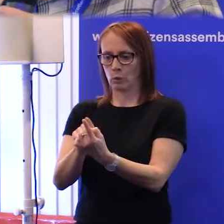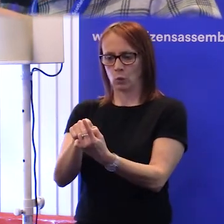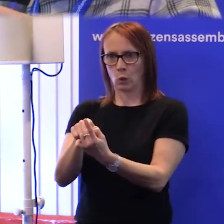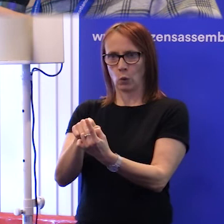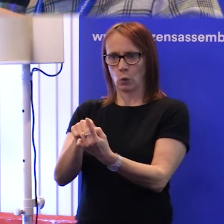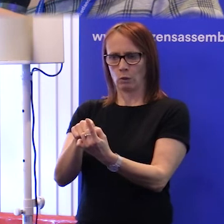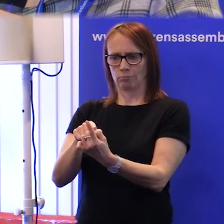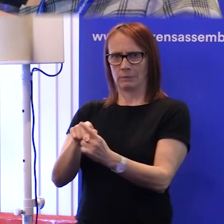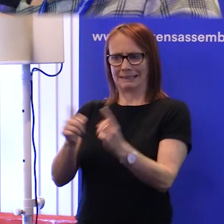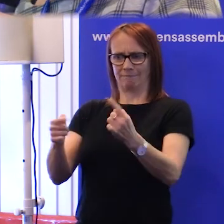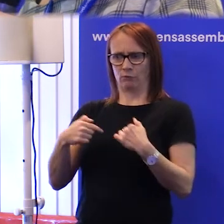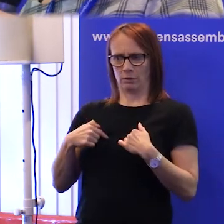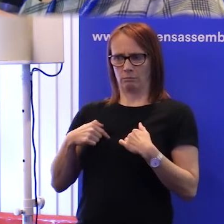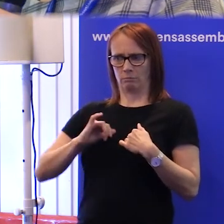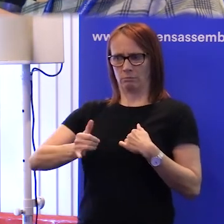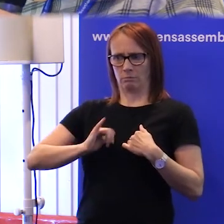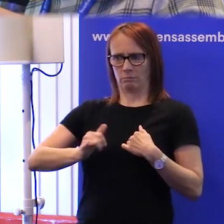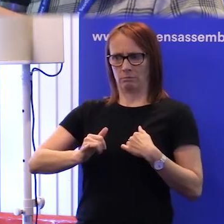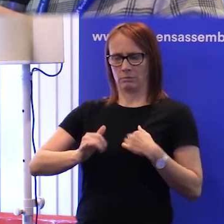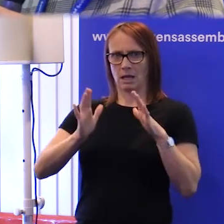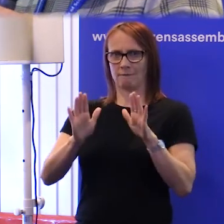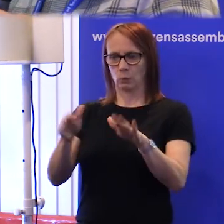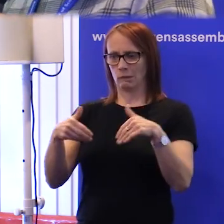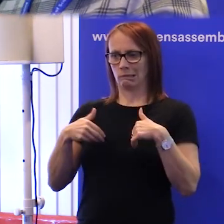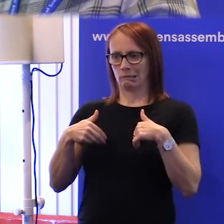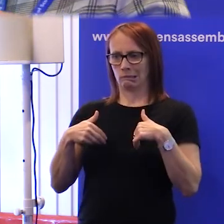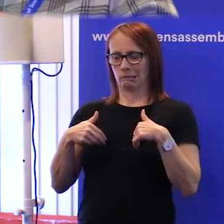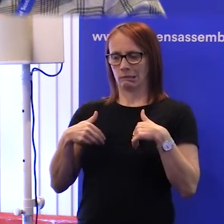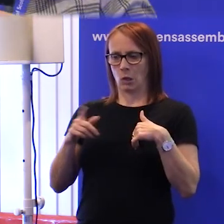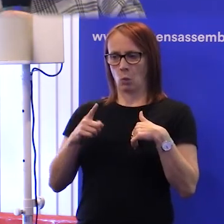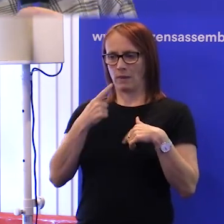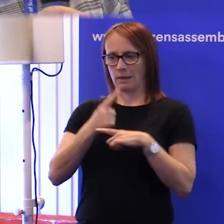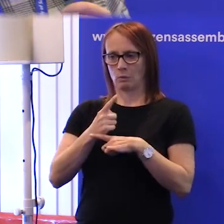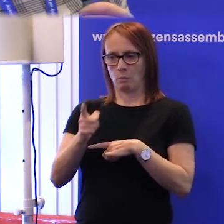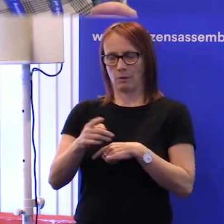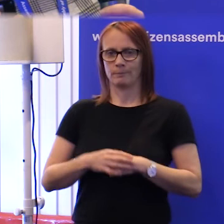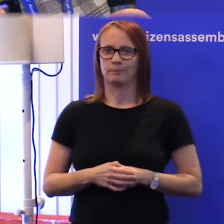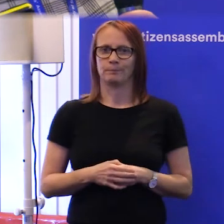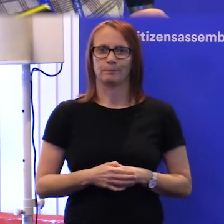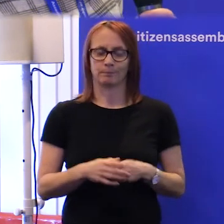some of those assumptions conservatism bias and again this is not a political